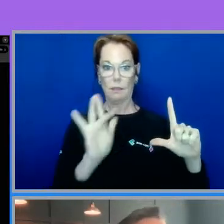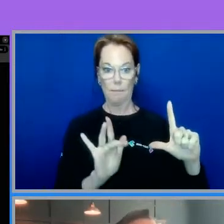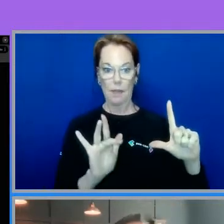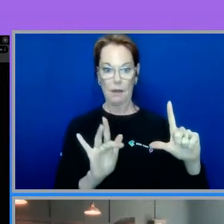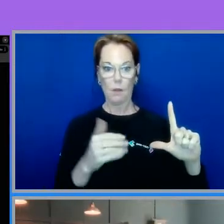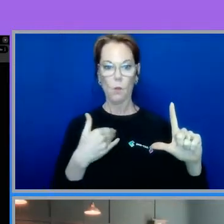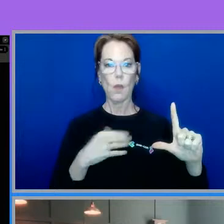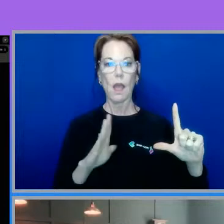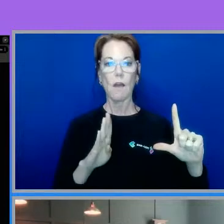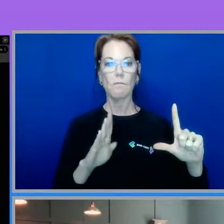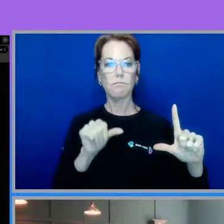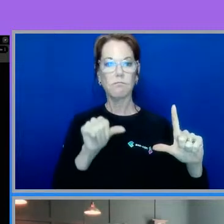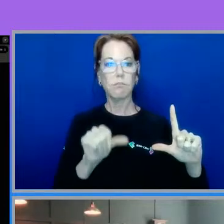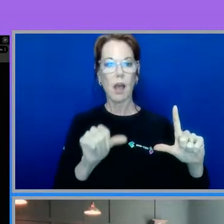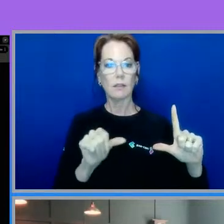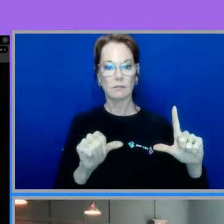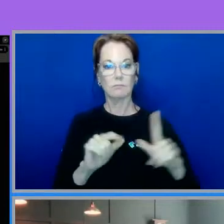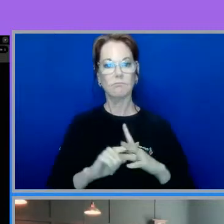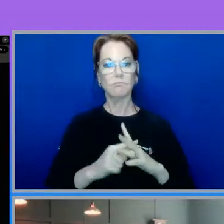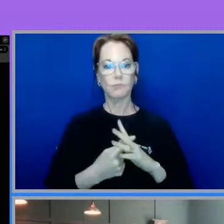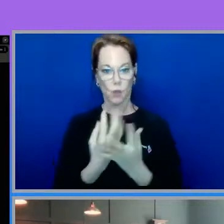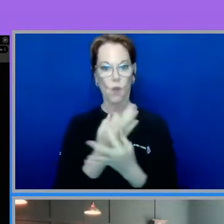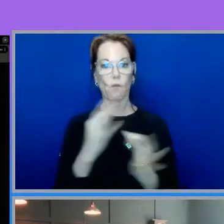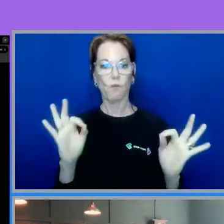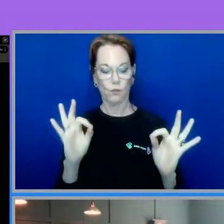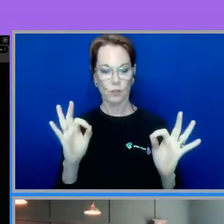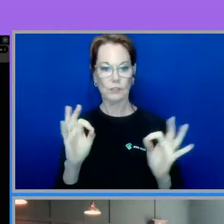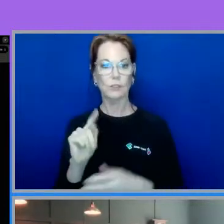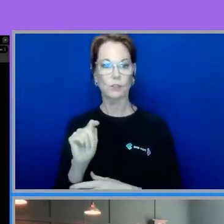a start a free trial button. Right. And below that is that